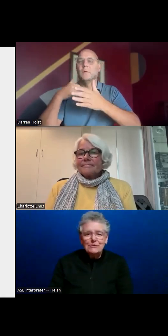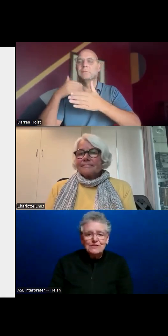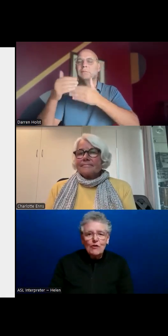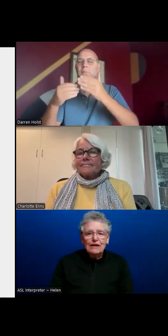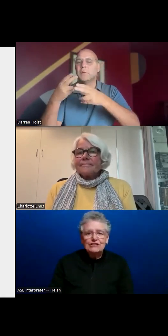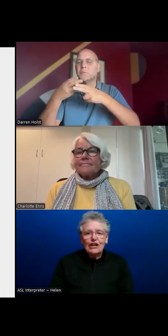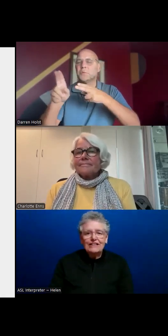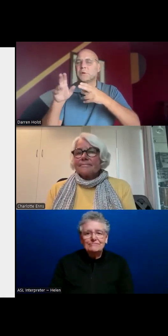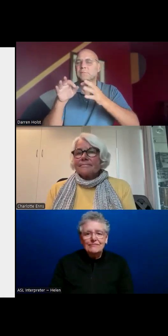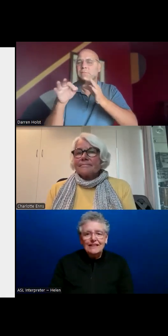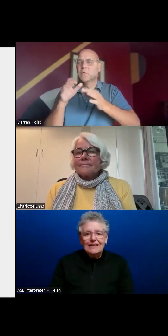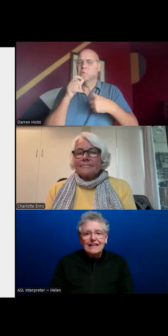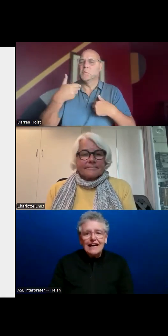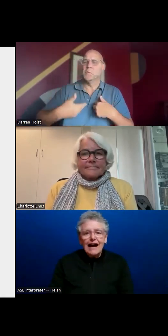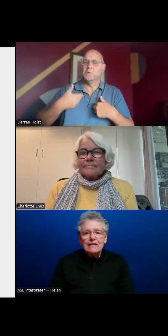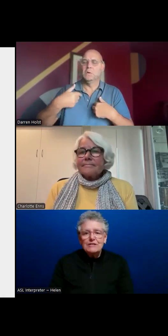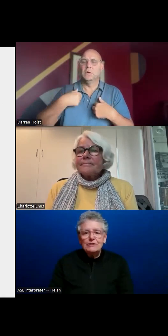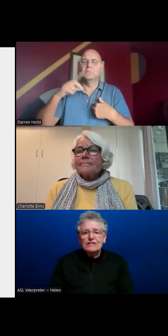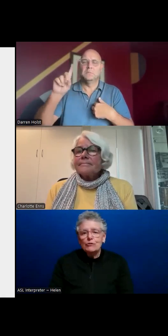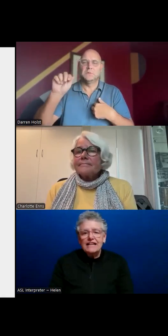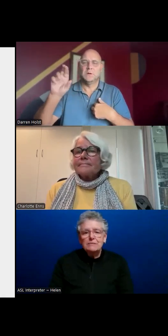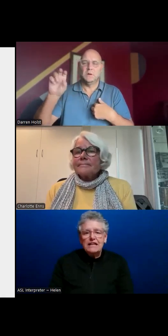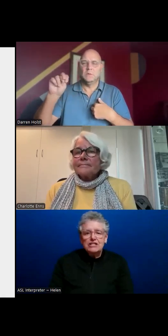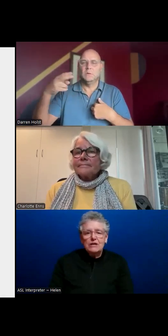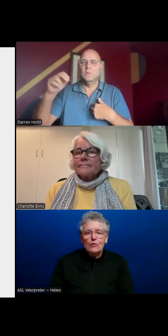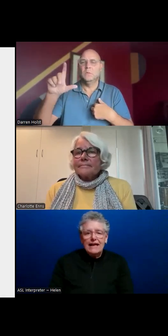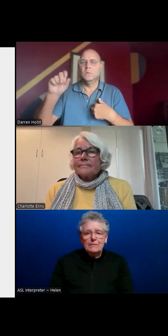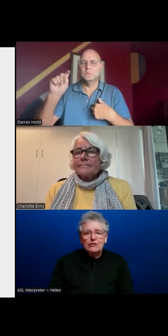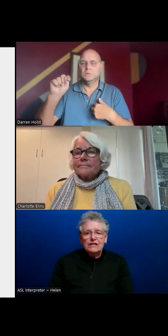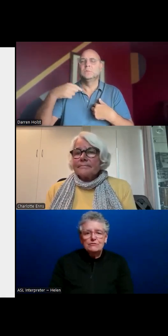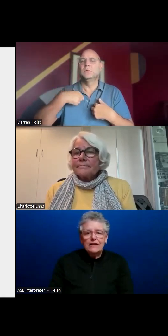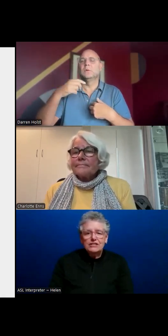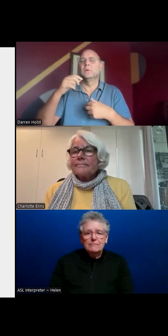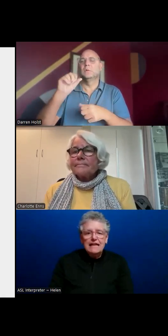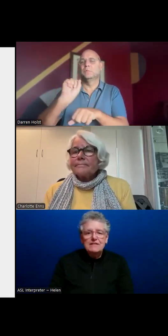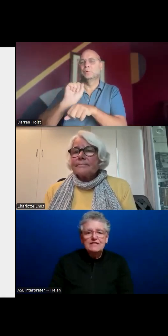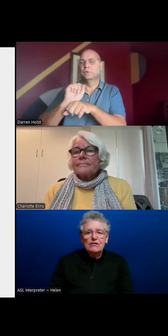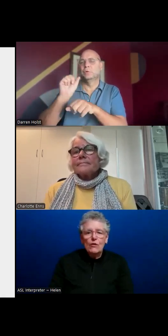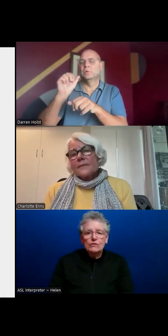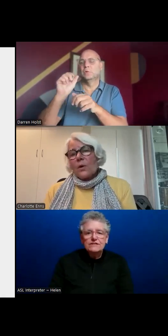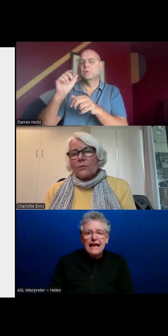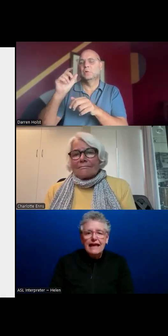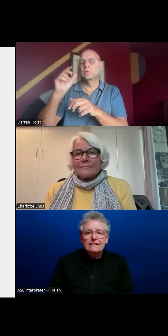DARREN HOLST >> Thank you so much, Charlotte. Let me do a short explanation of who I am, a short introduction. My name is Darren Holst